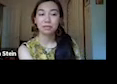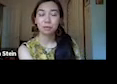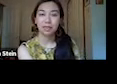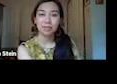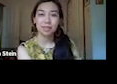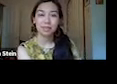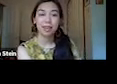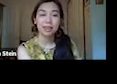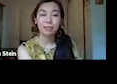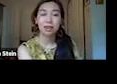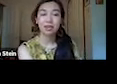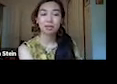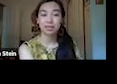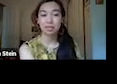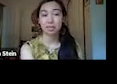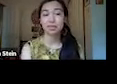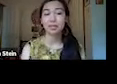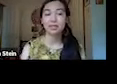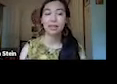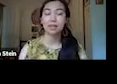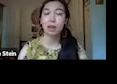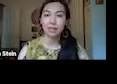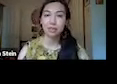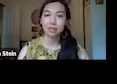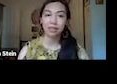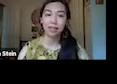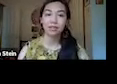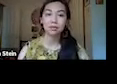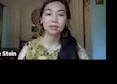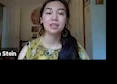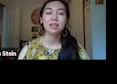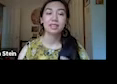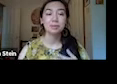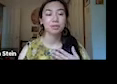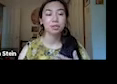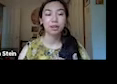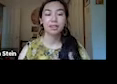to four years is a landmark research series undertaken by the Australia Council that explores Australians' engagement